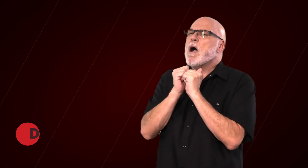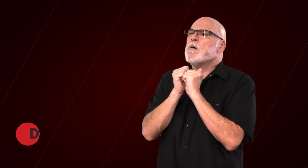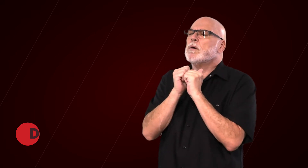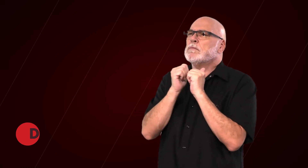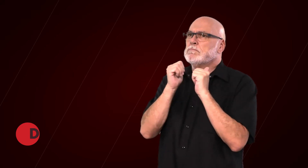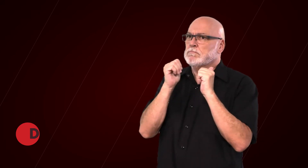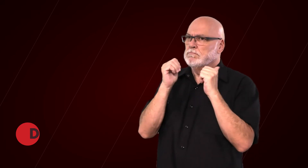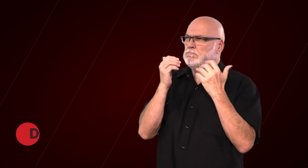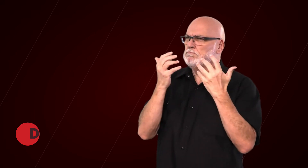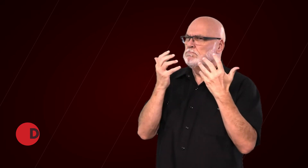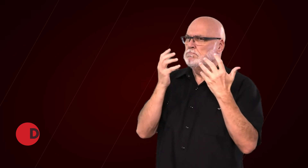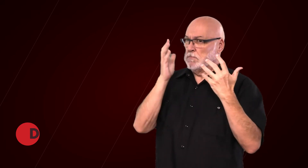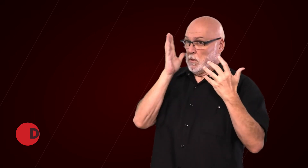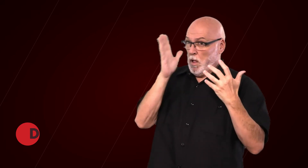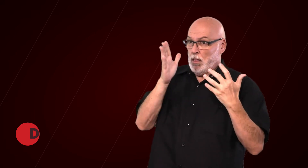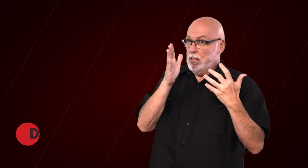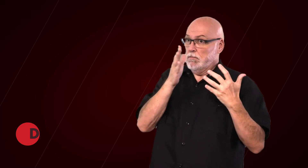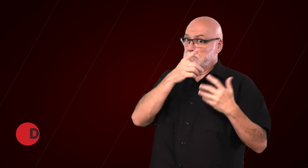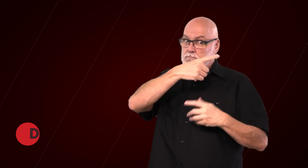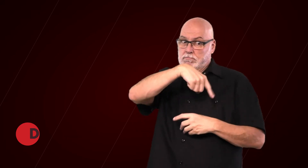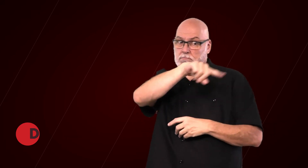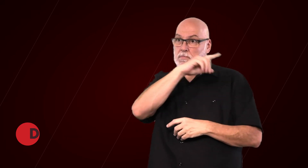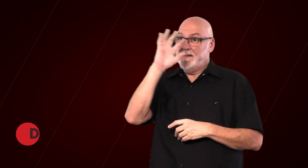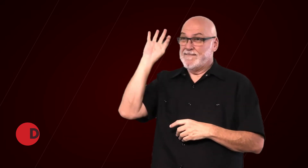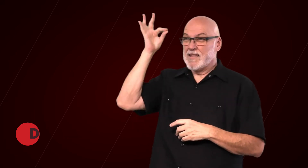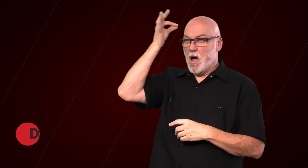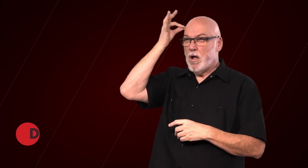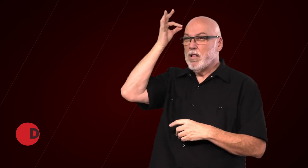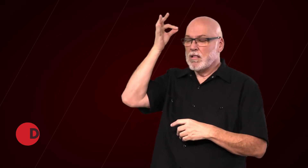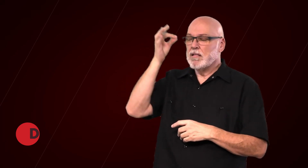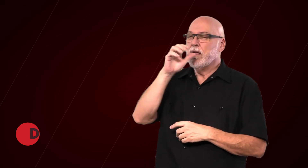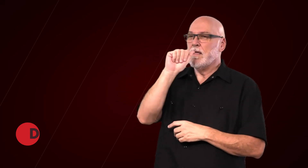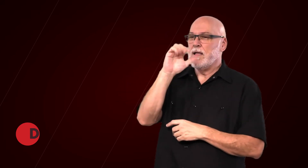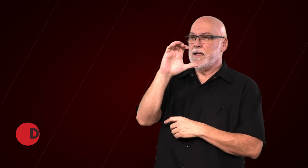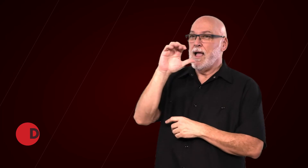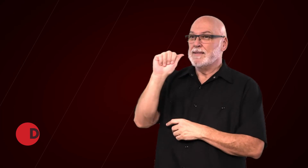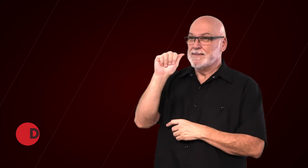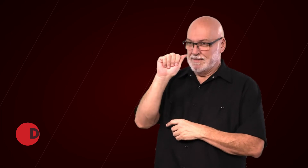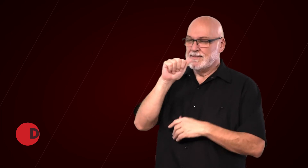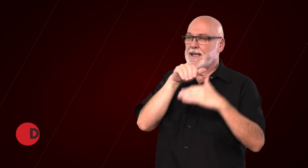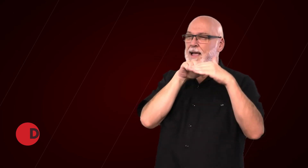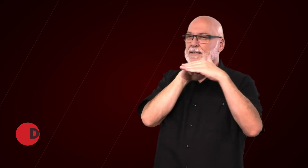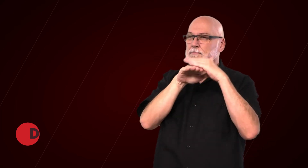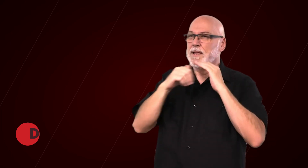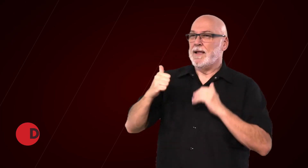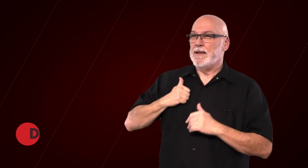[Anselmo]: How will the federal Accessible Canada Act (ACA)